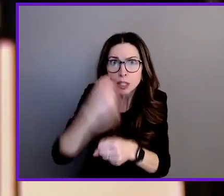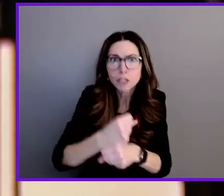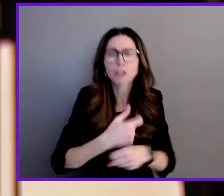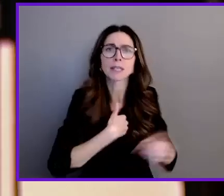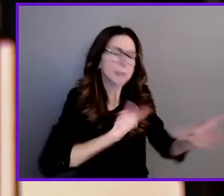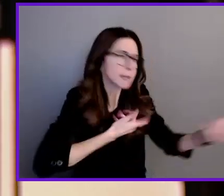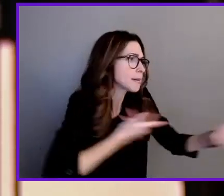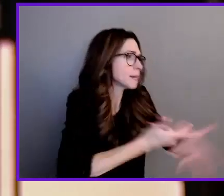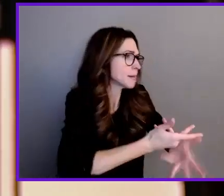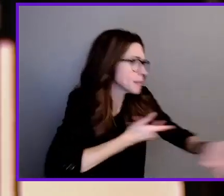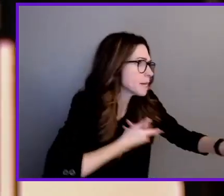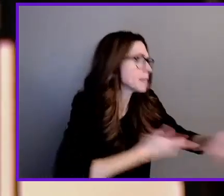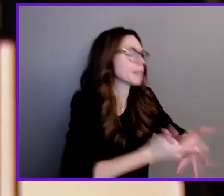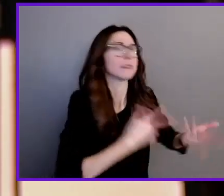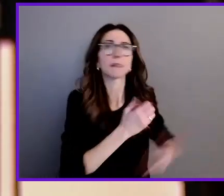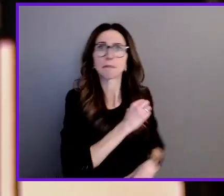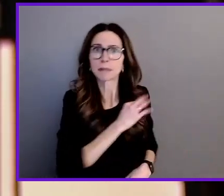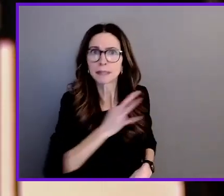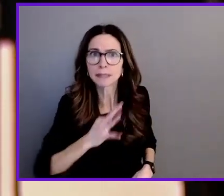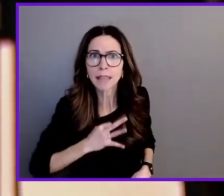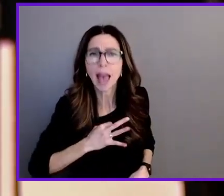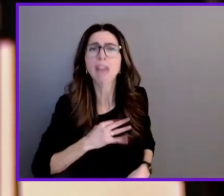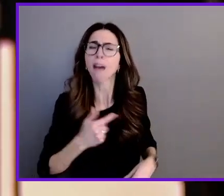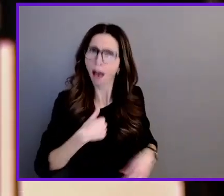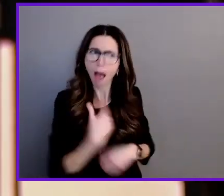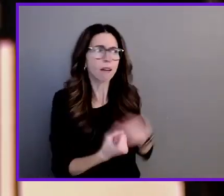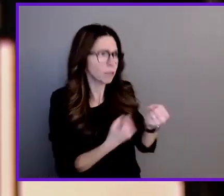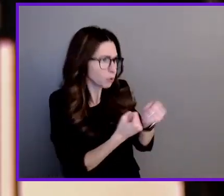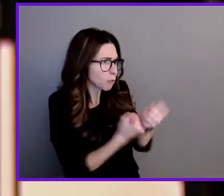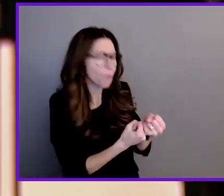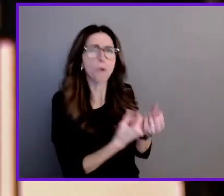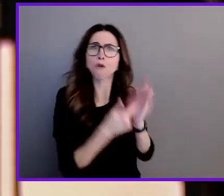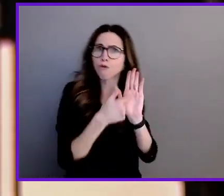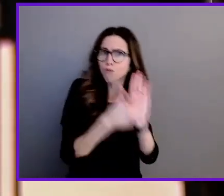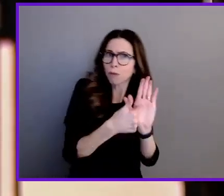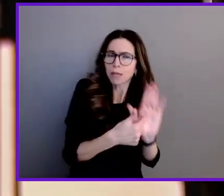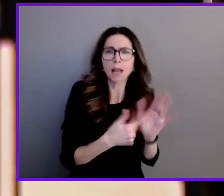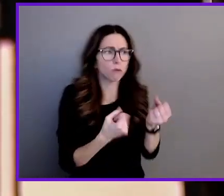I’m a lawyer. I believe in diplomacy and talking and dialogue and cooperation.